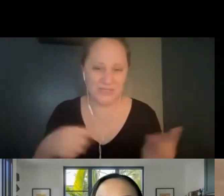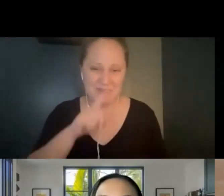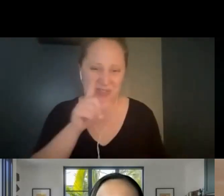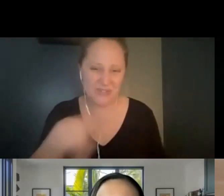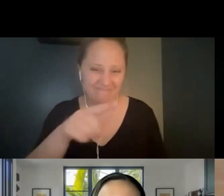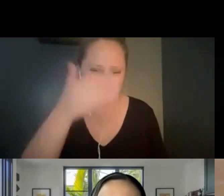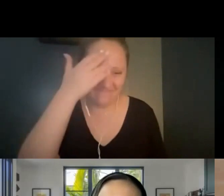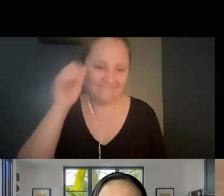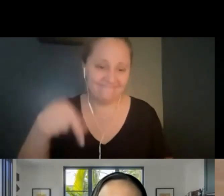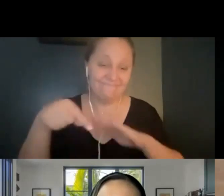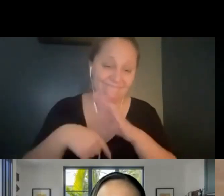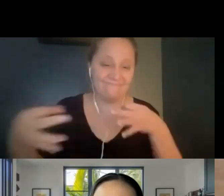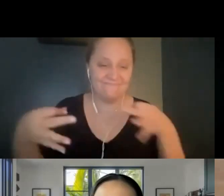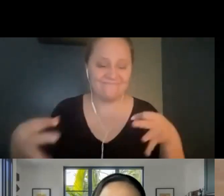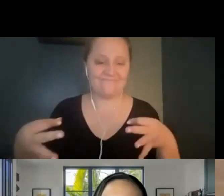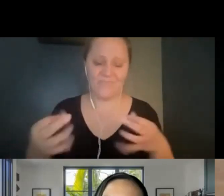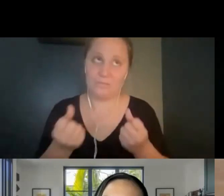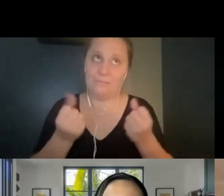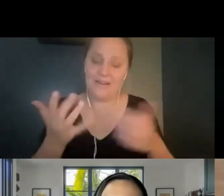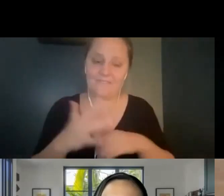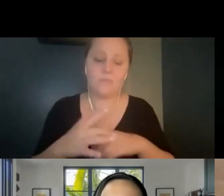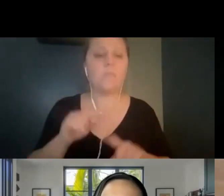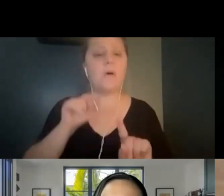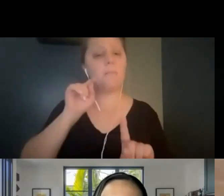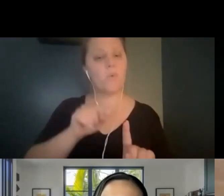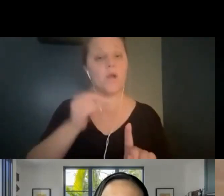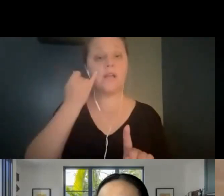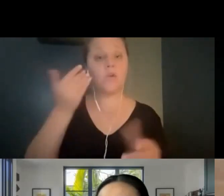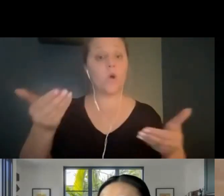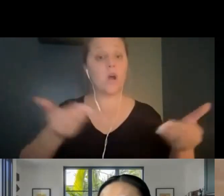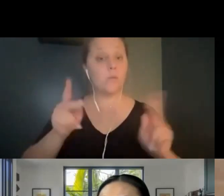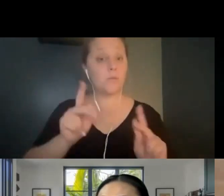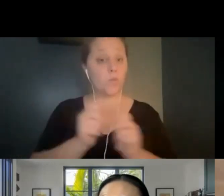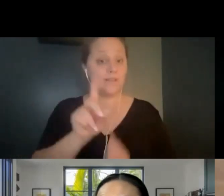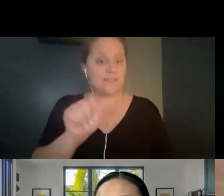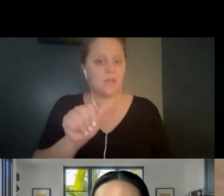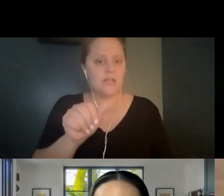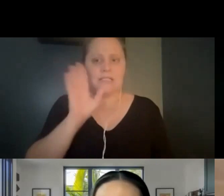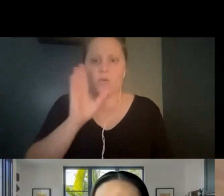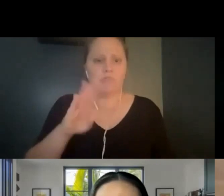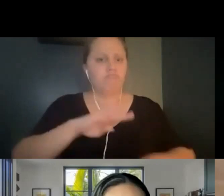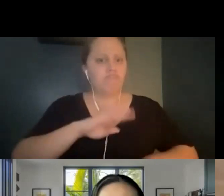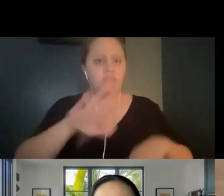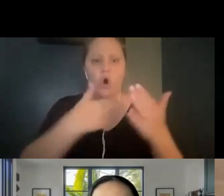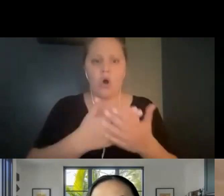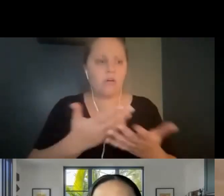there are a lot of resources out there, but hiring somebody with a disability is kind of already checking more boxes and with tax credits. So, how can you